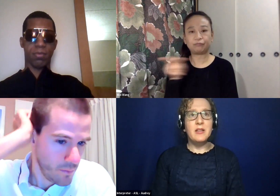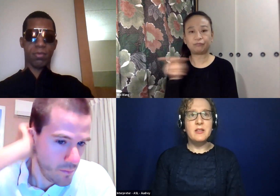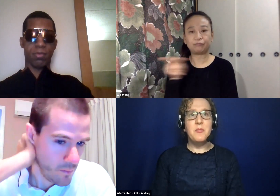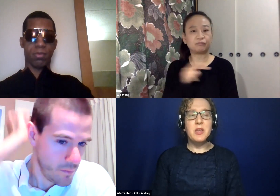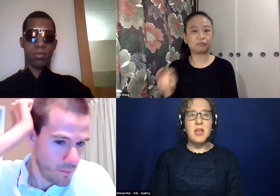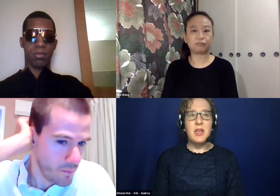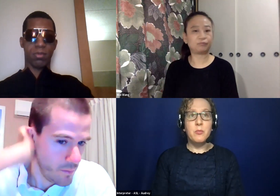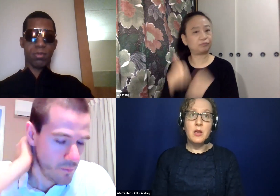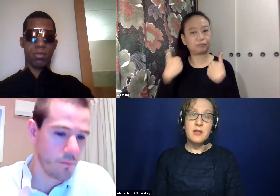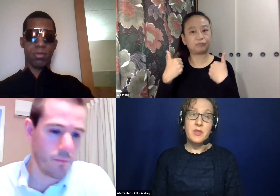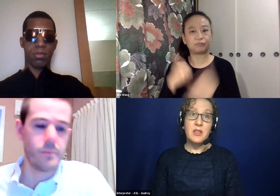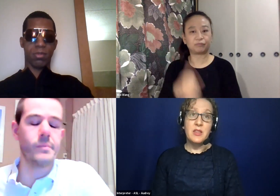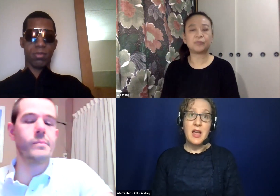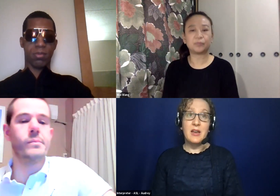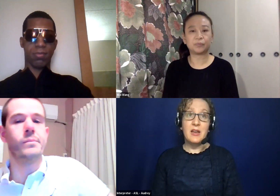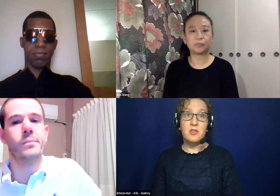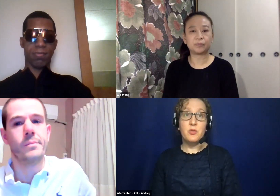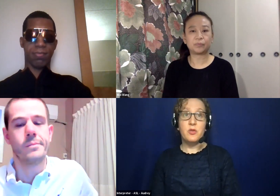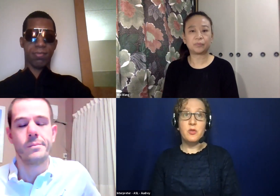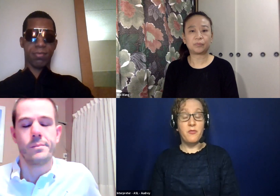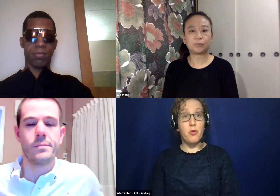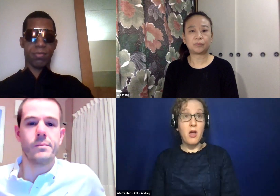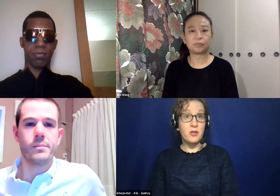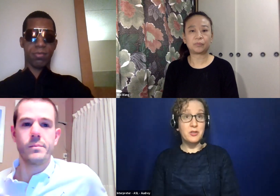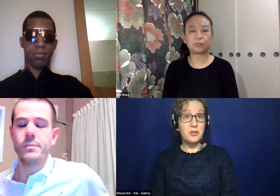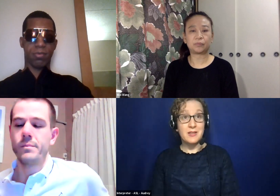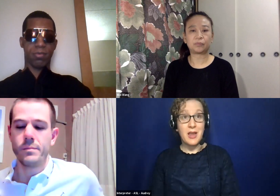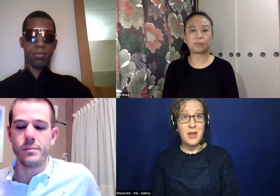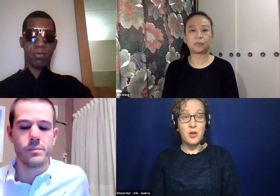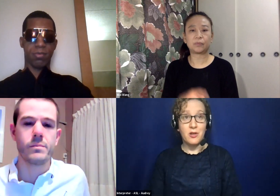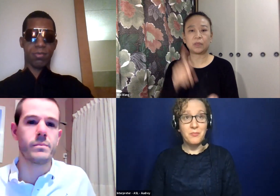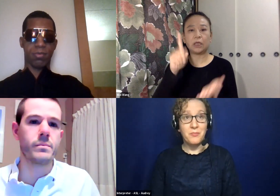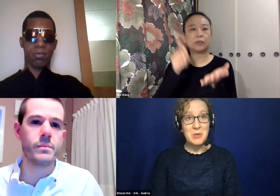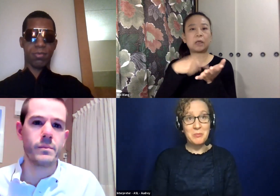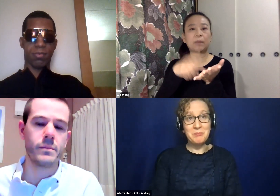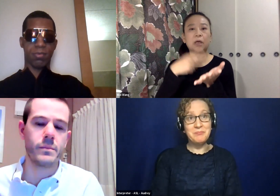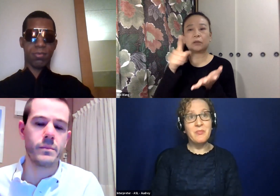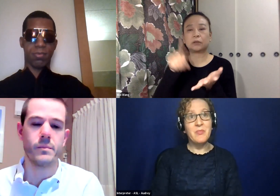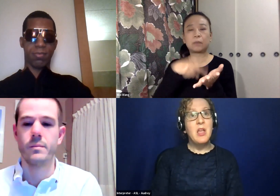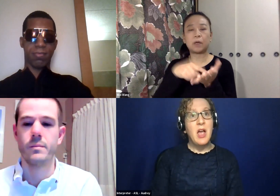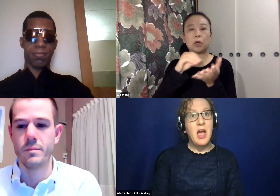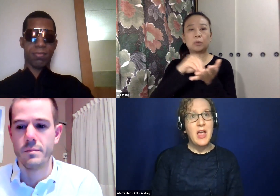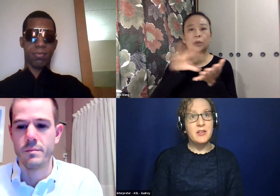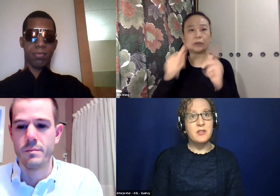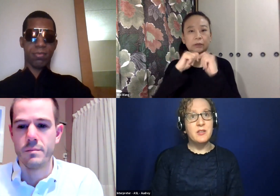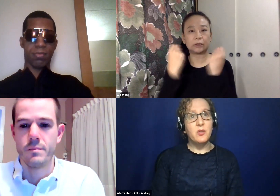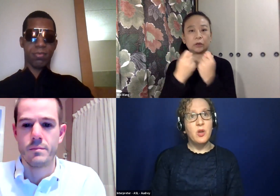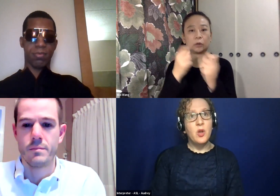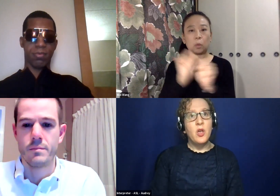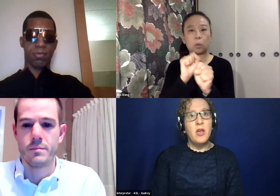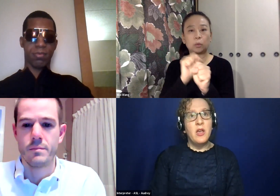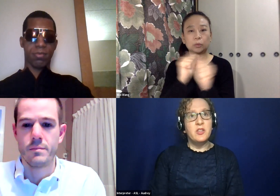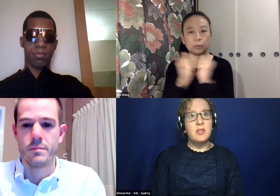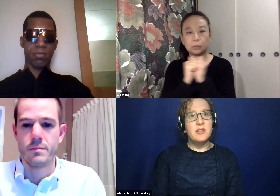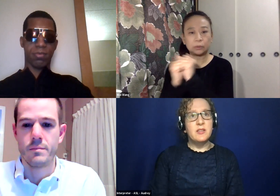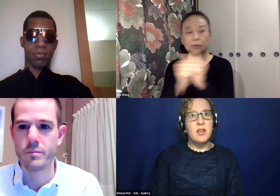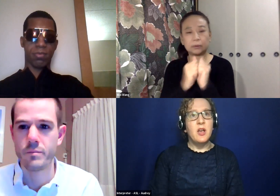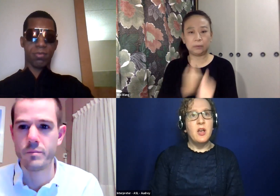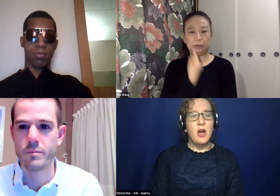and it became something that they had in store for other students that came along. And students